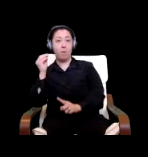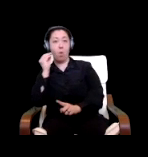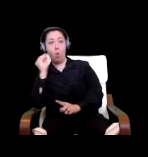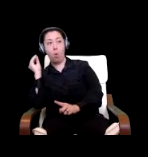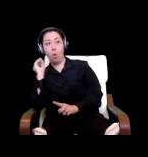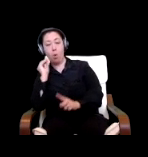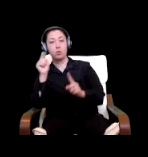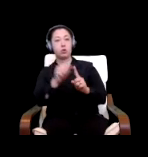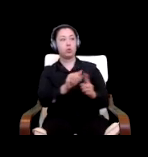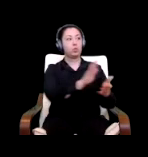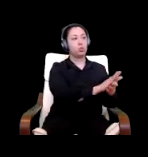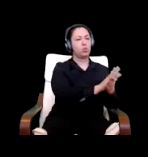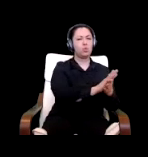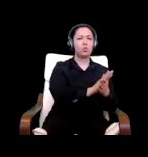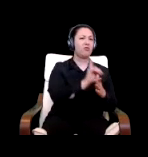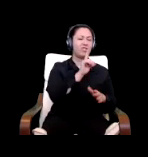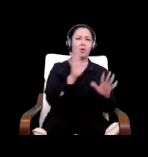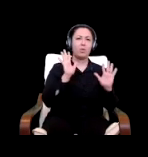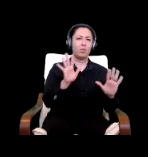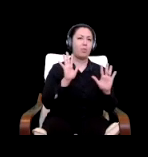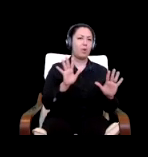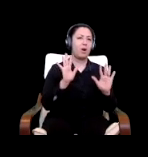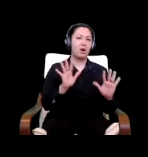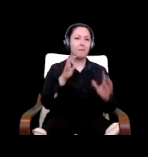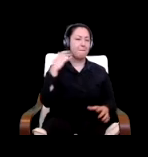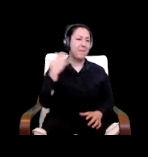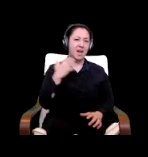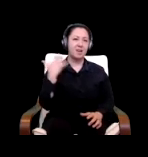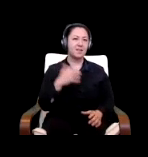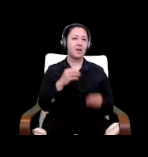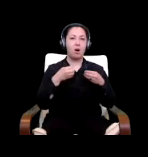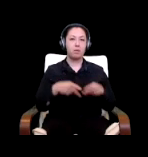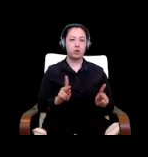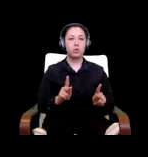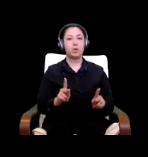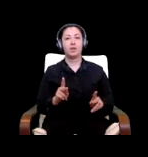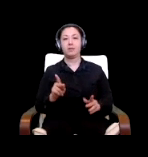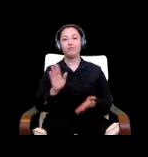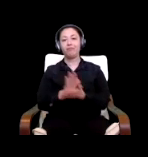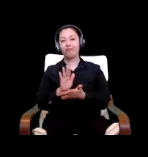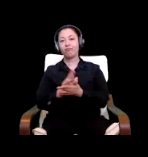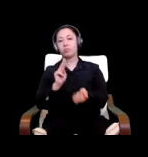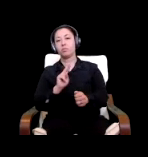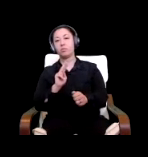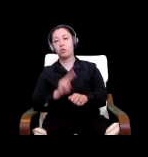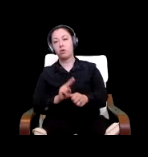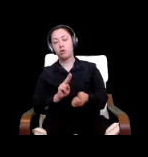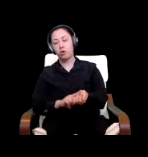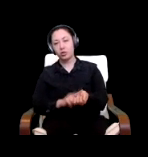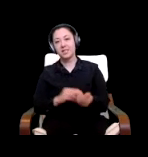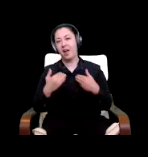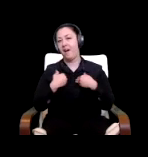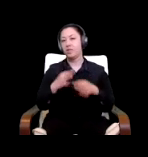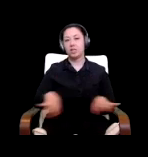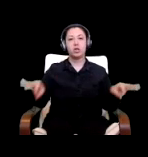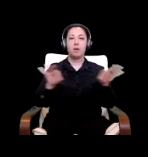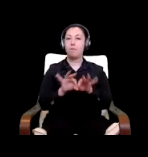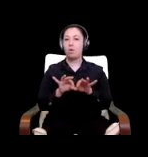So I think school nurses have such an important piece to play here. I'm glad that you are